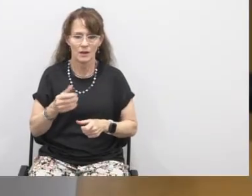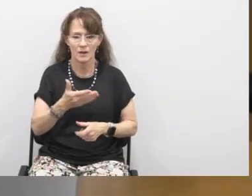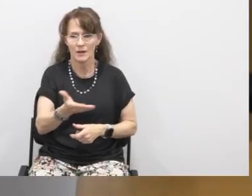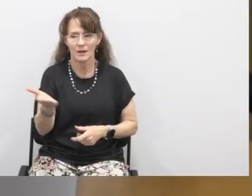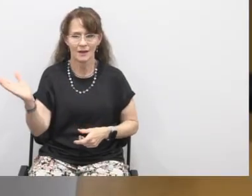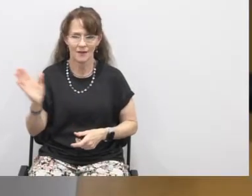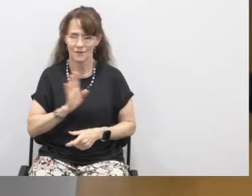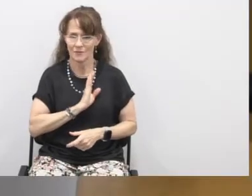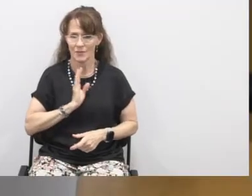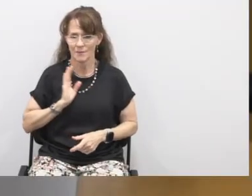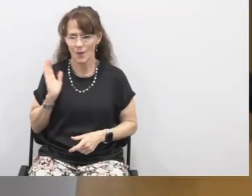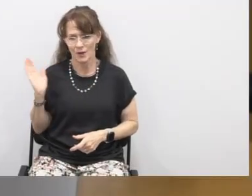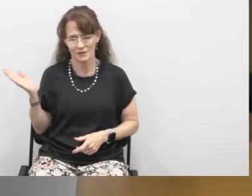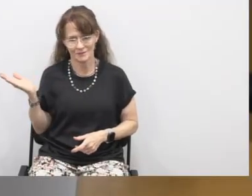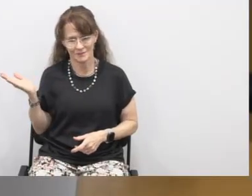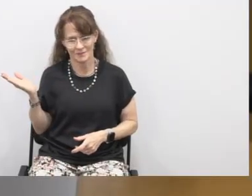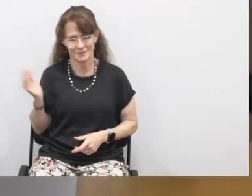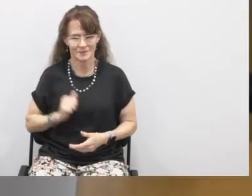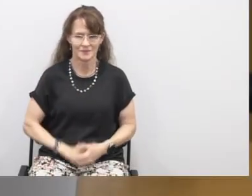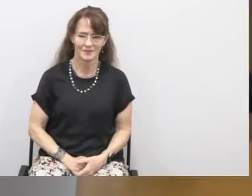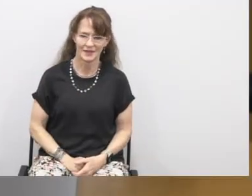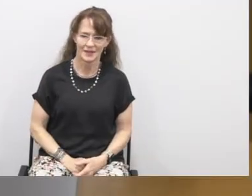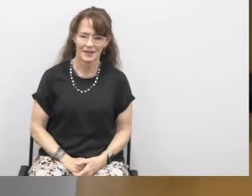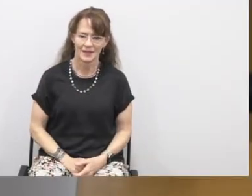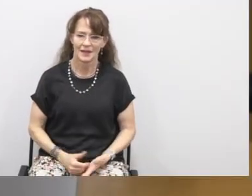so I will open it up for those questions.